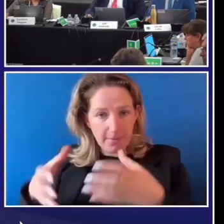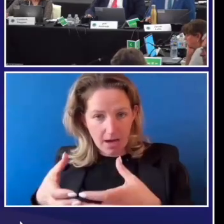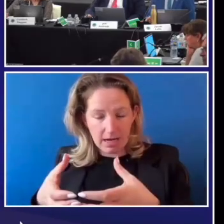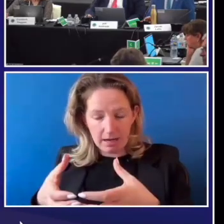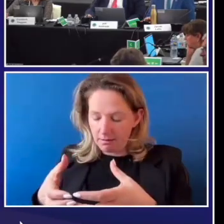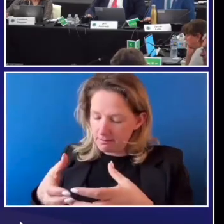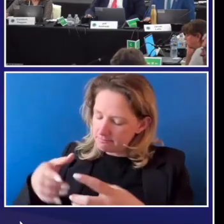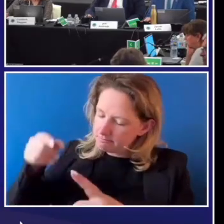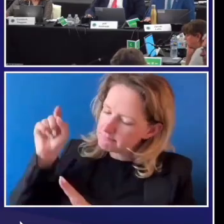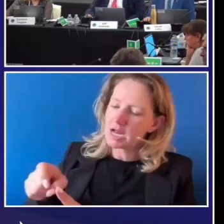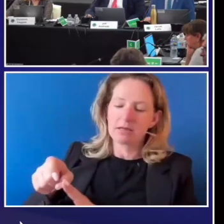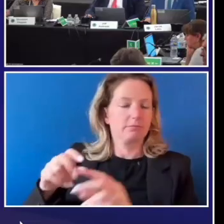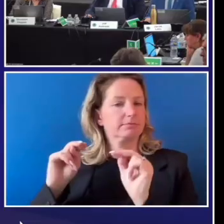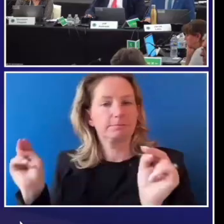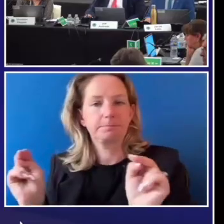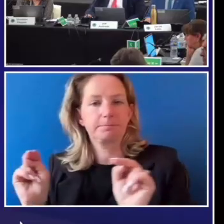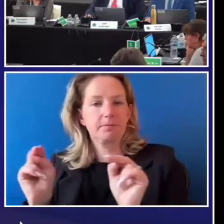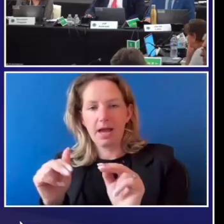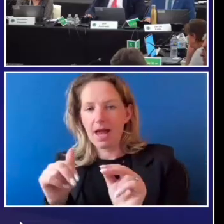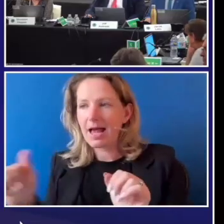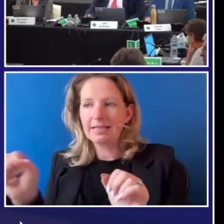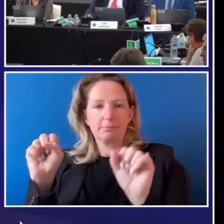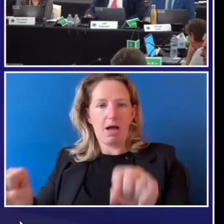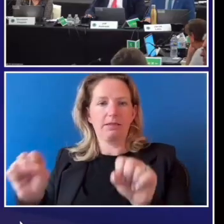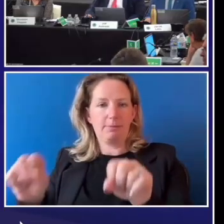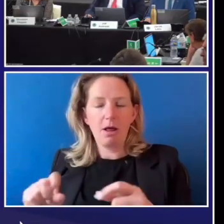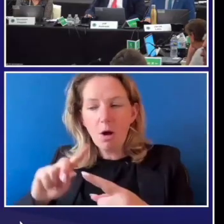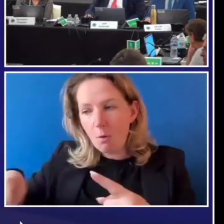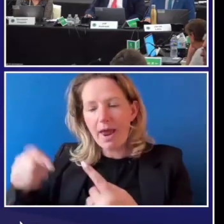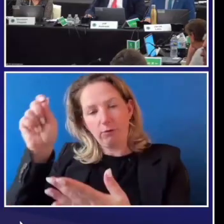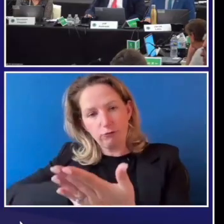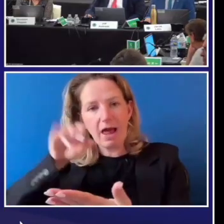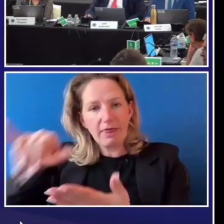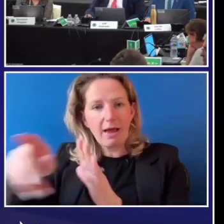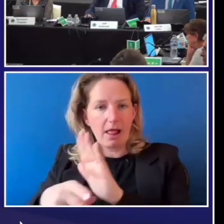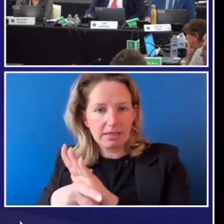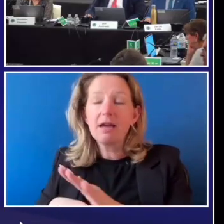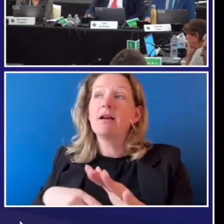as clean hands as possible while crafting the conflict of interest policy so that the people who are then relying on that conflict